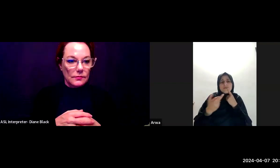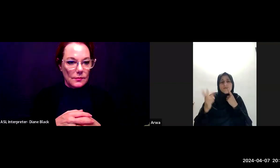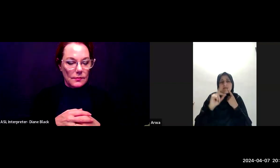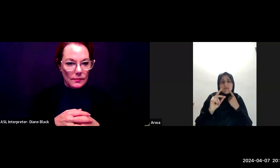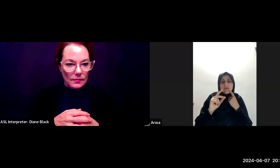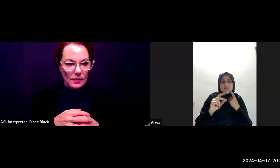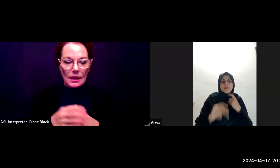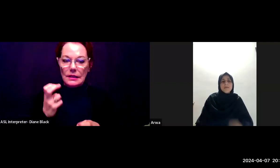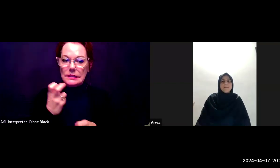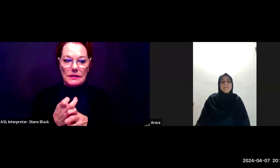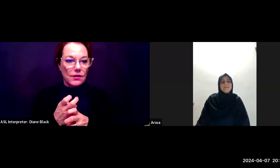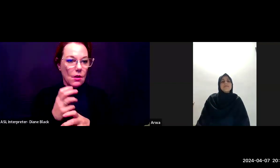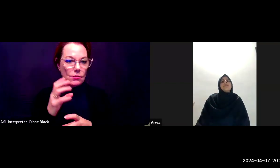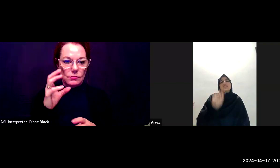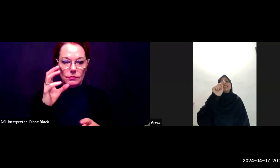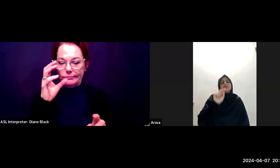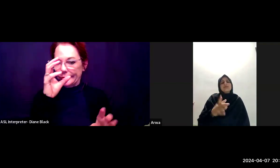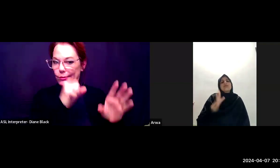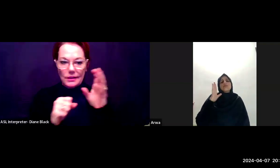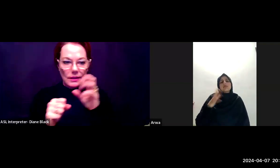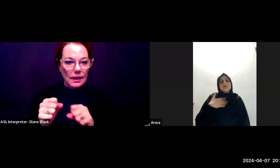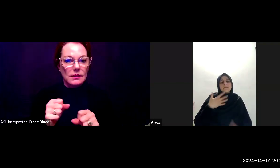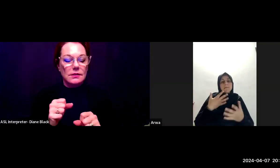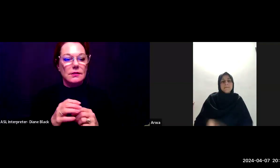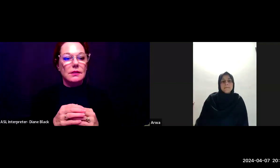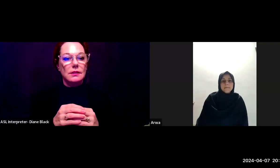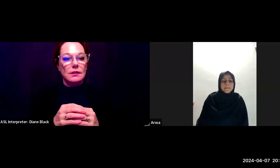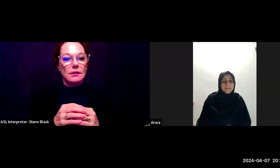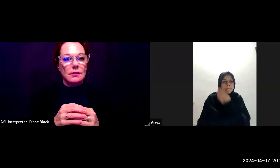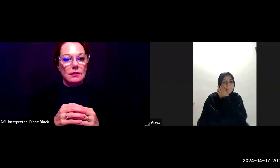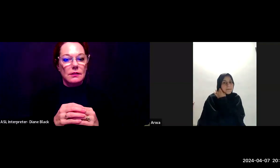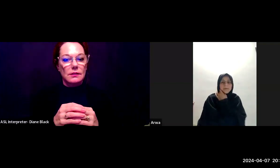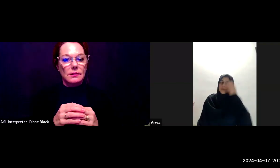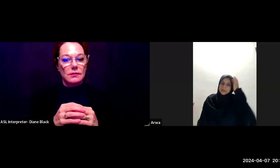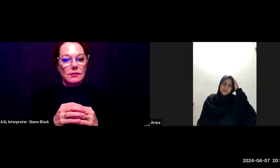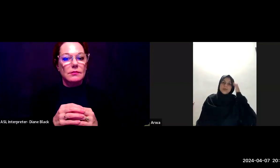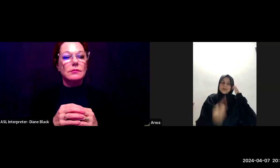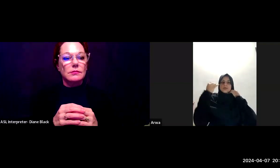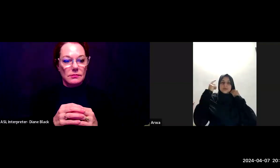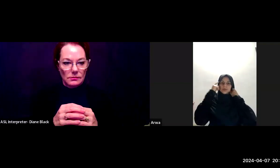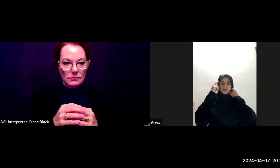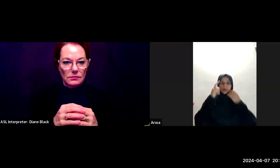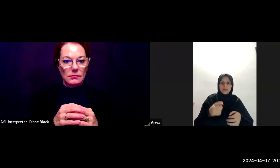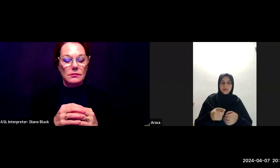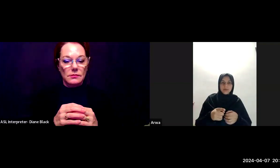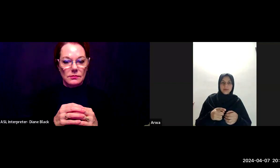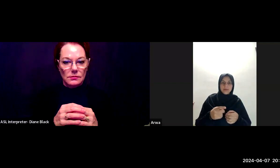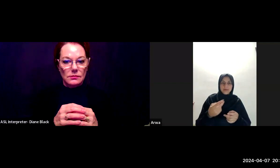guess these things. but therefore uh uh you know um it is something we have to discuss a lot